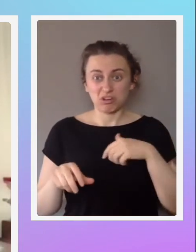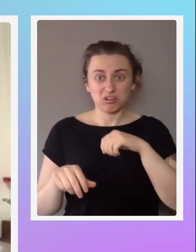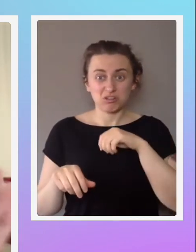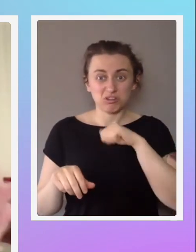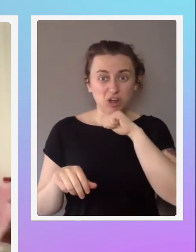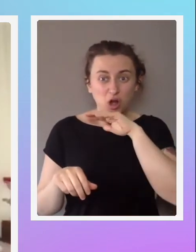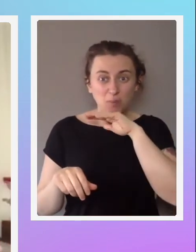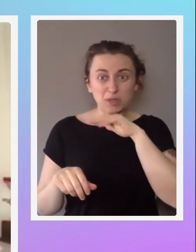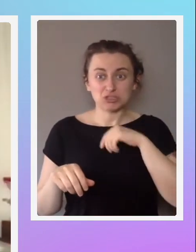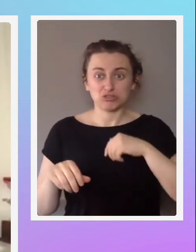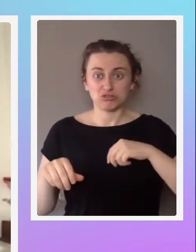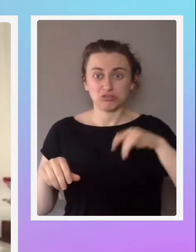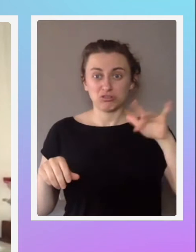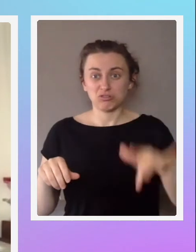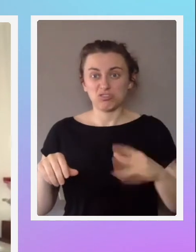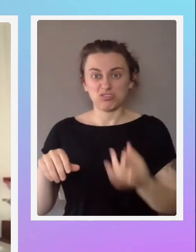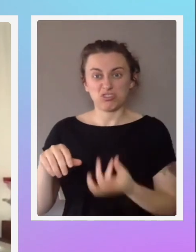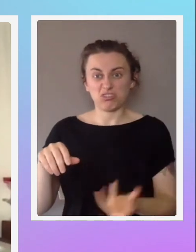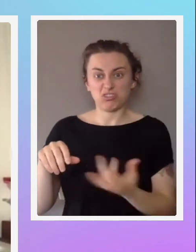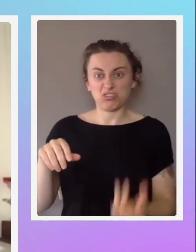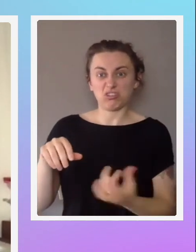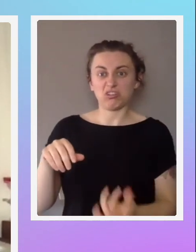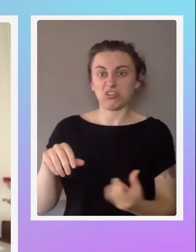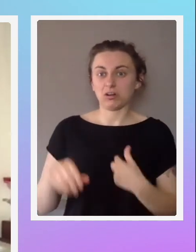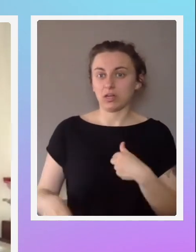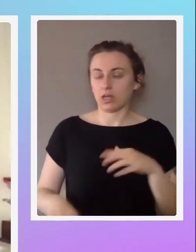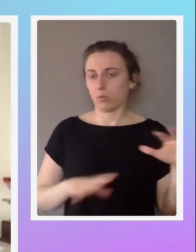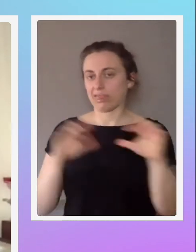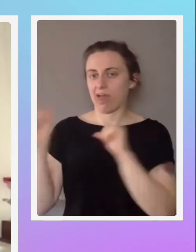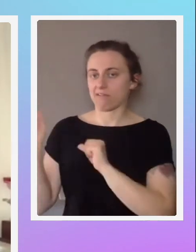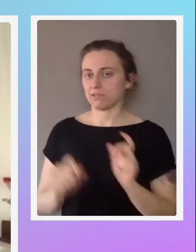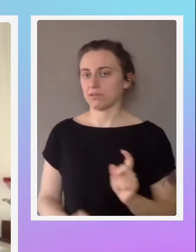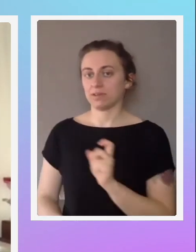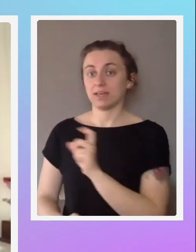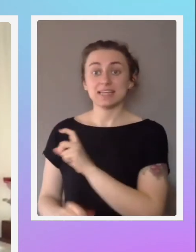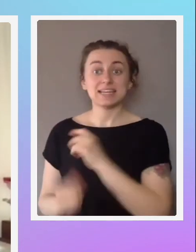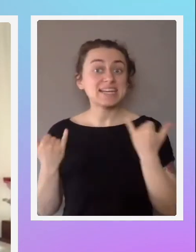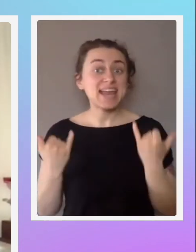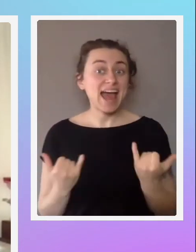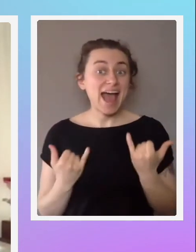Now after the new implant was put in I was playing some Beethoven